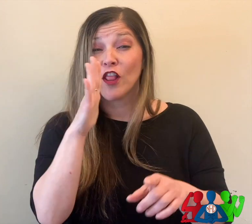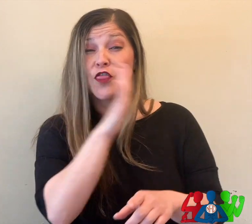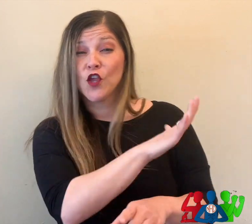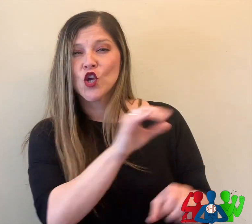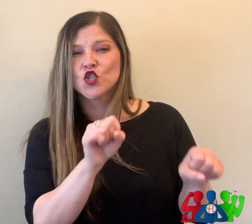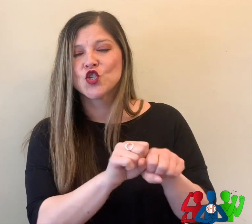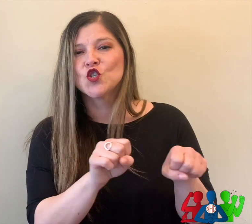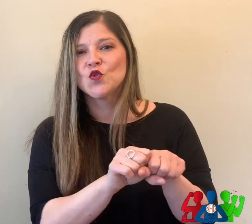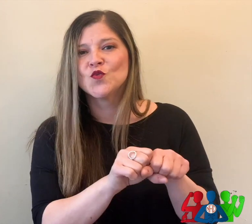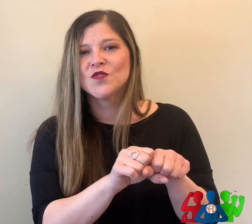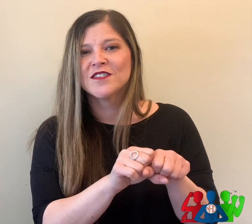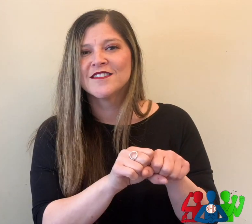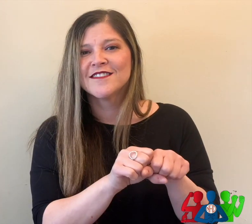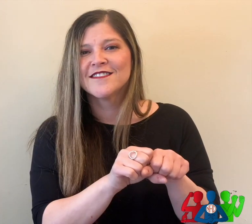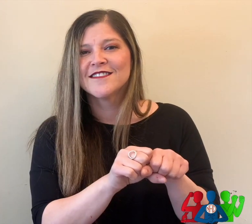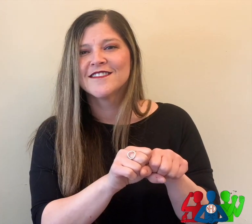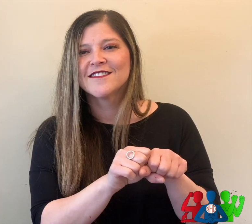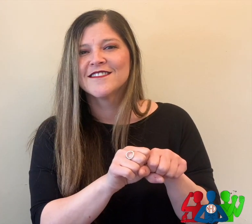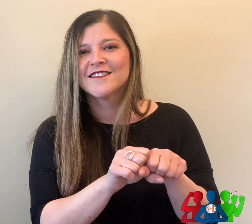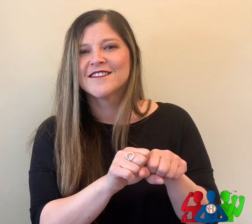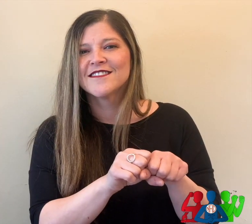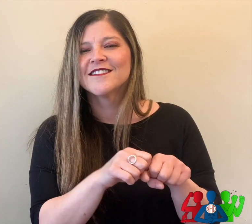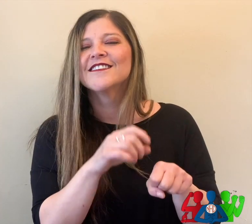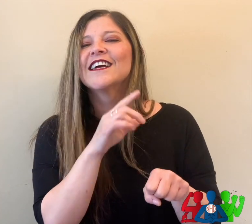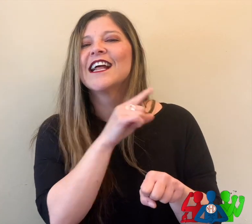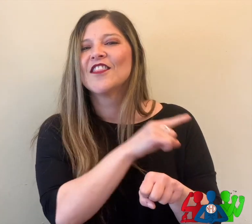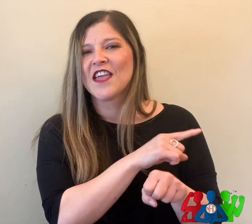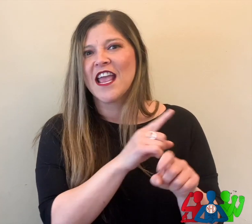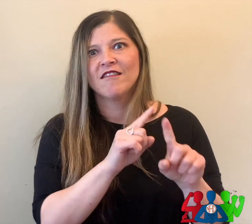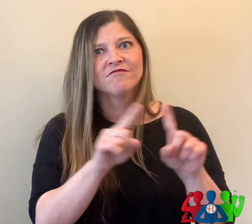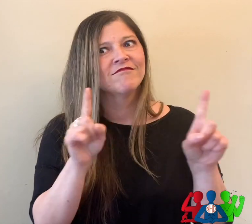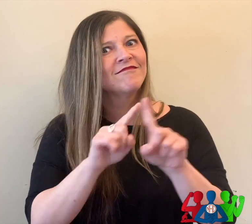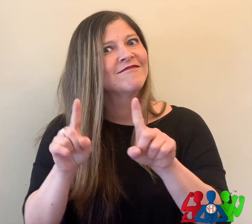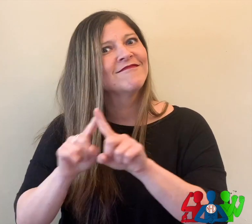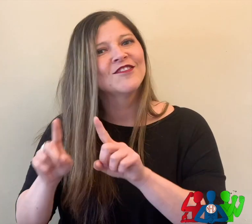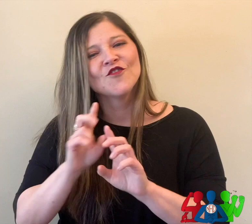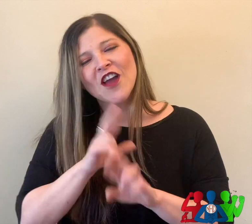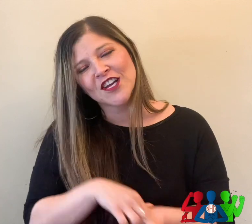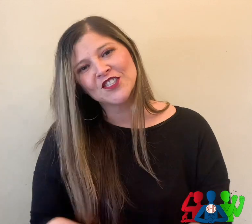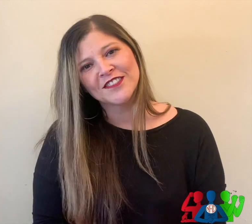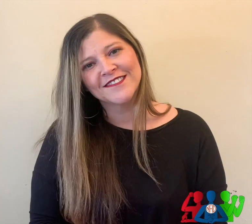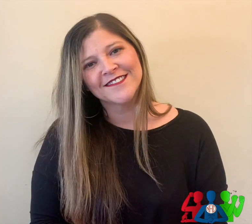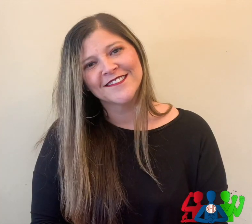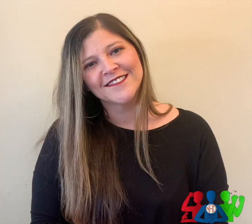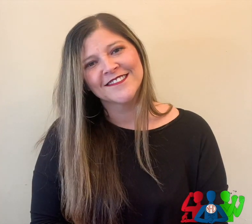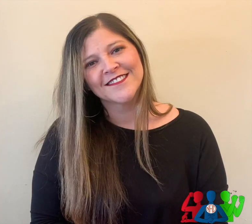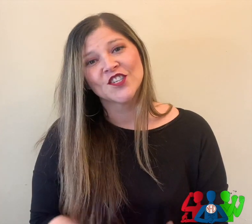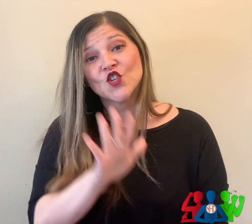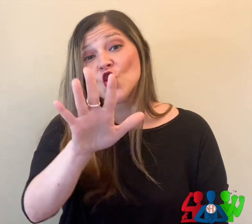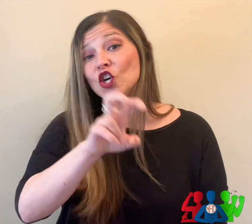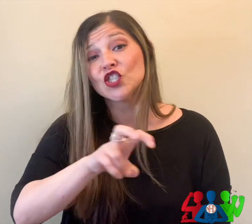struggle to define myself. So I put myself in their shoes. And I ask you to do the same. You'll